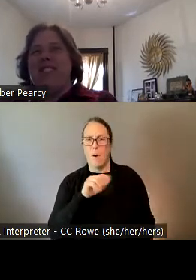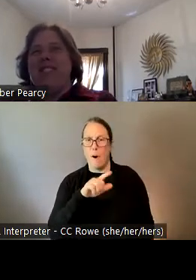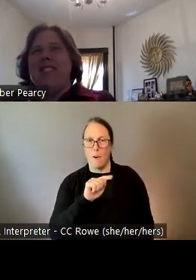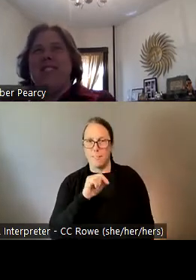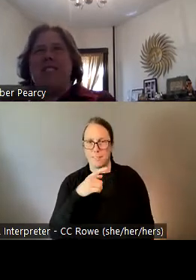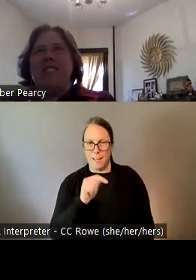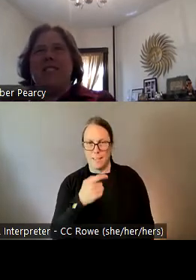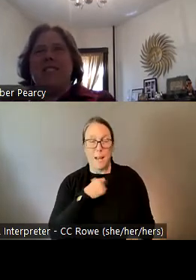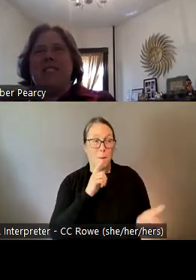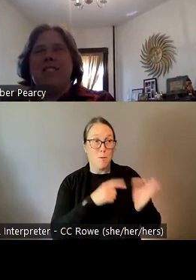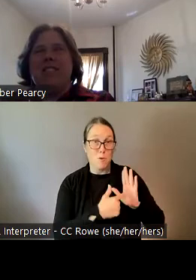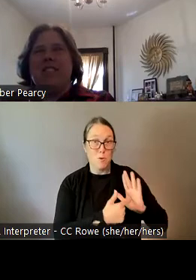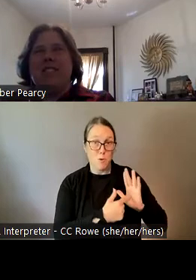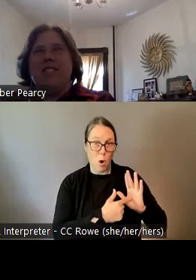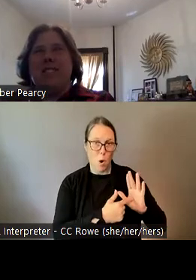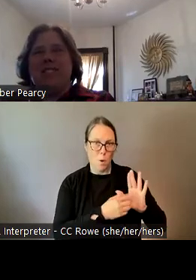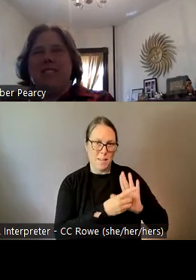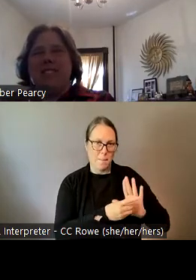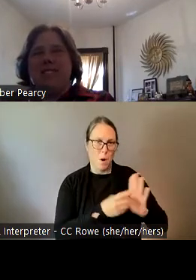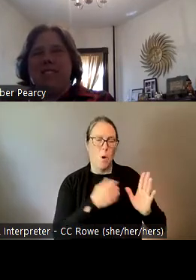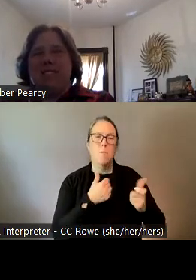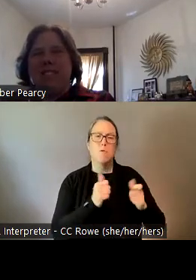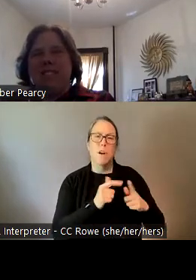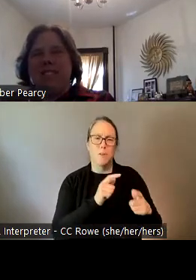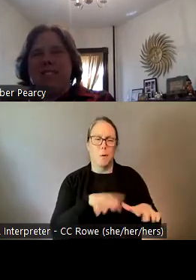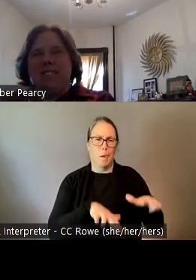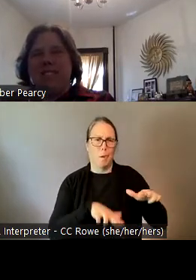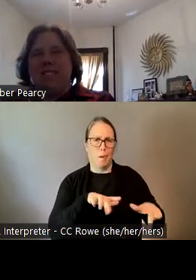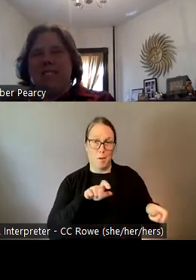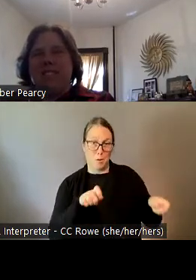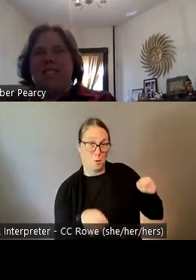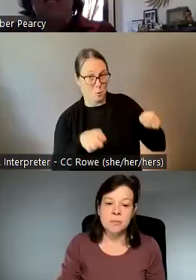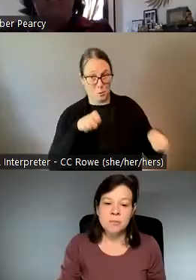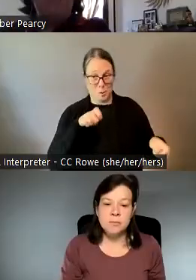I'm gonna try to awkwardly switch the screen share. For those of you who can see the screen,